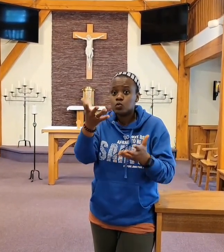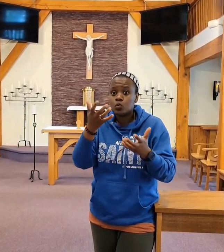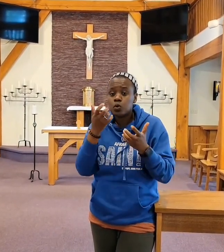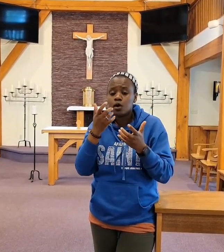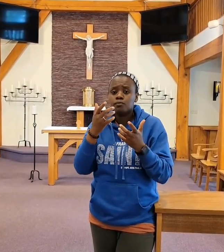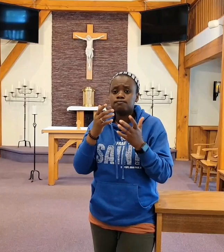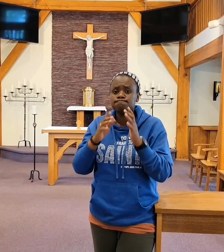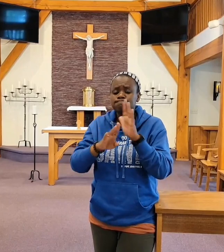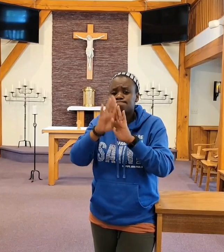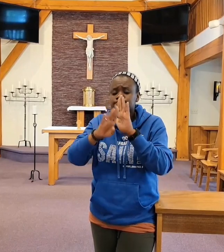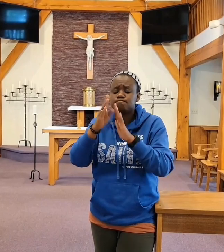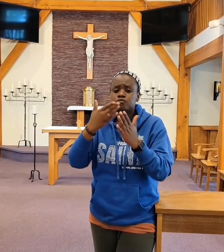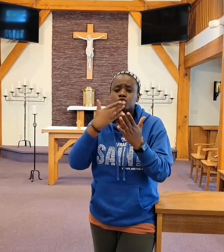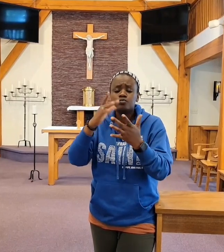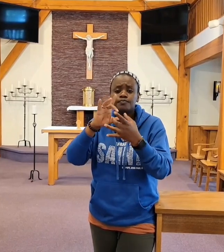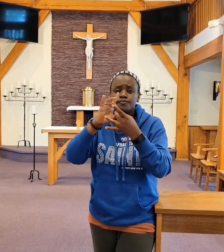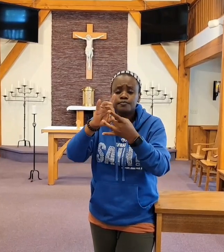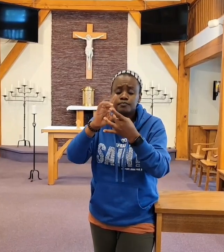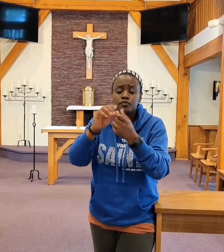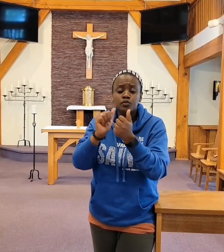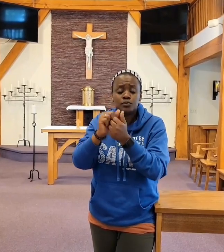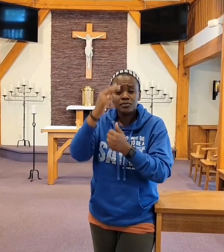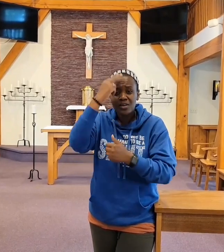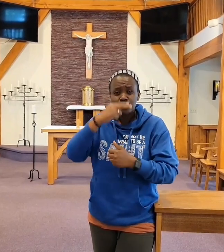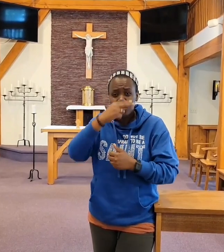if you want to develop good relationships with other